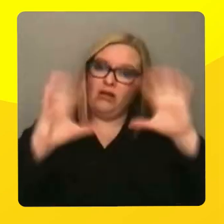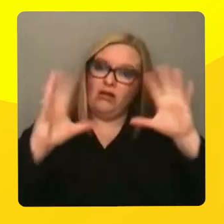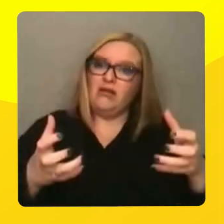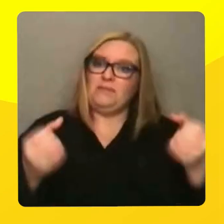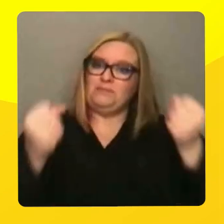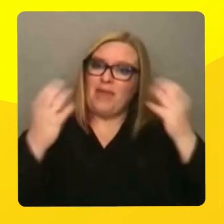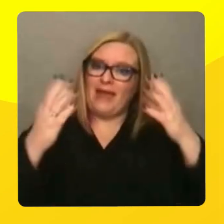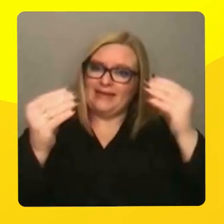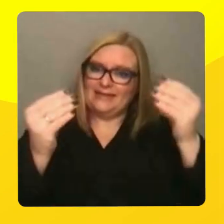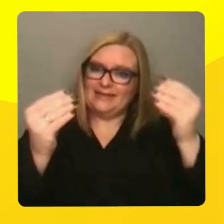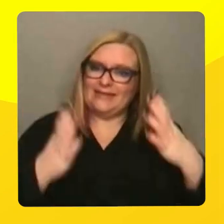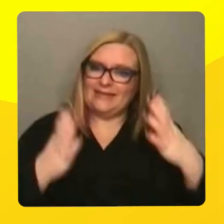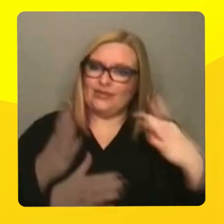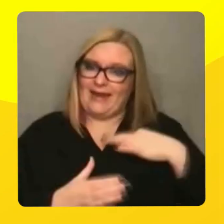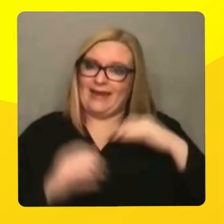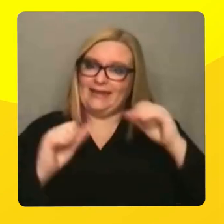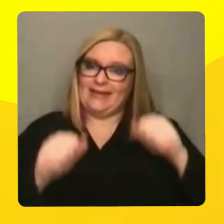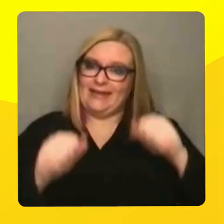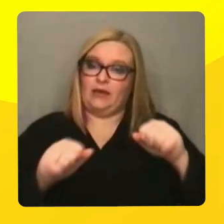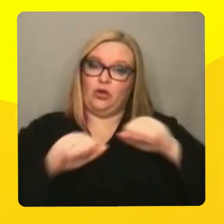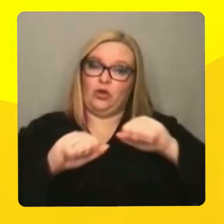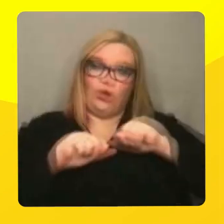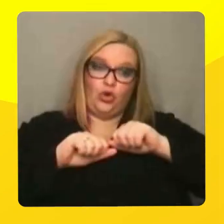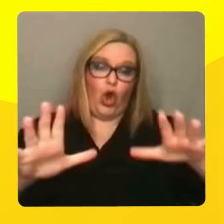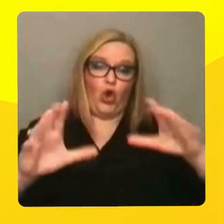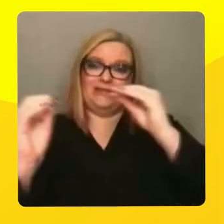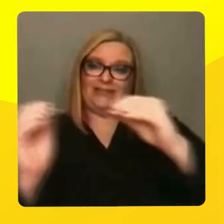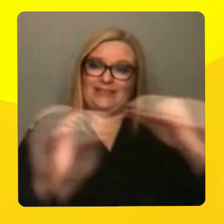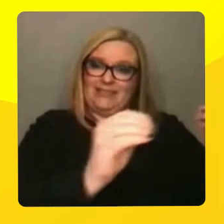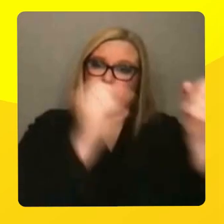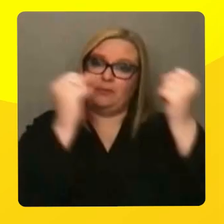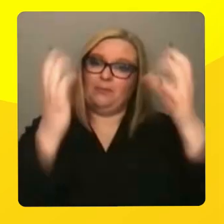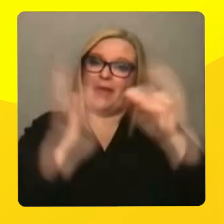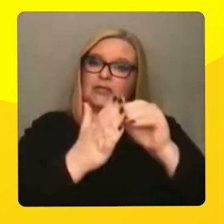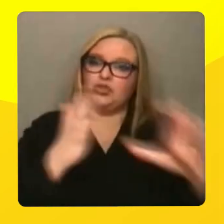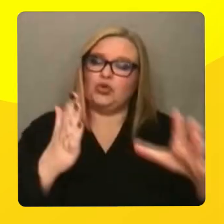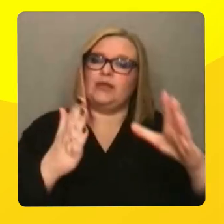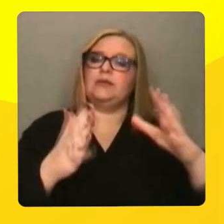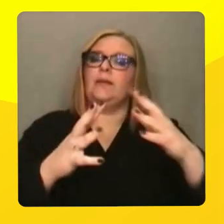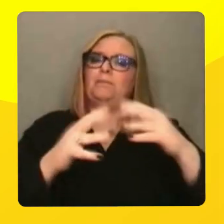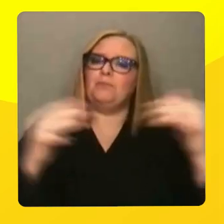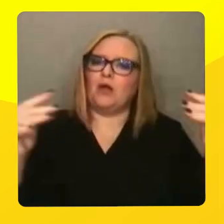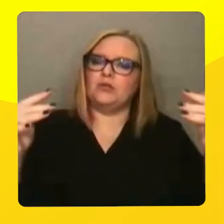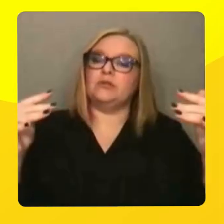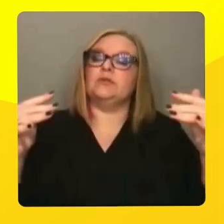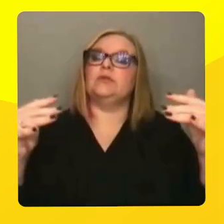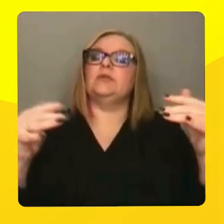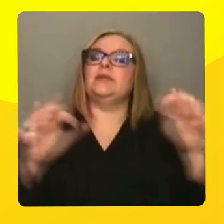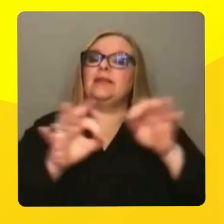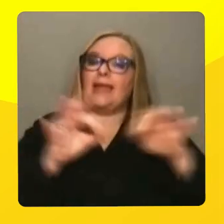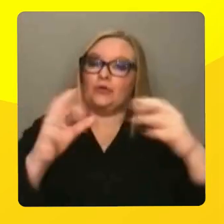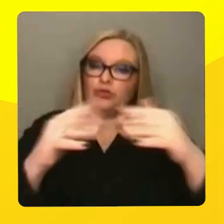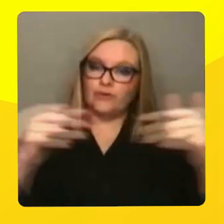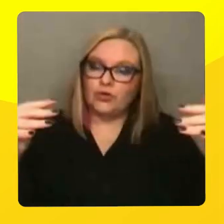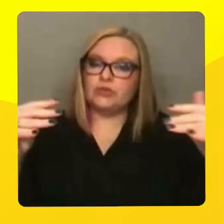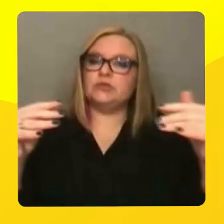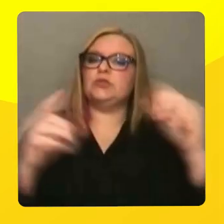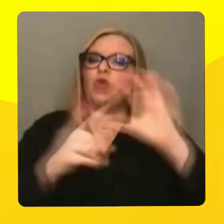who will go out and affect many more diverse students, multilingually diverse students, culturally diverse students. And so the ripple effect of what we're doing,